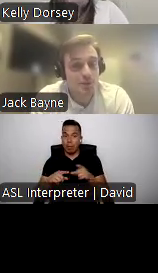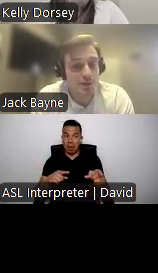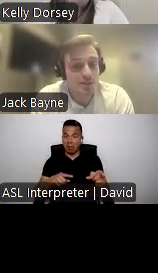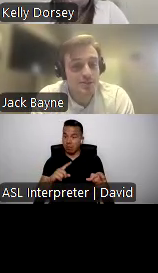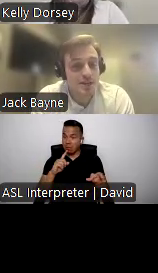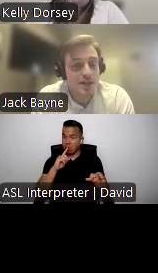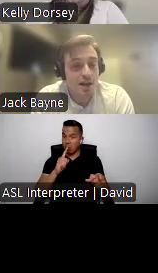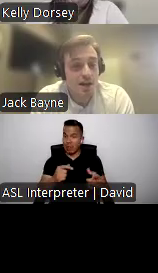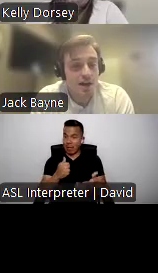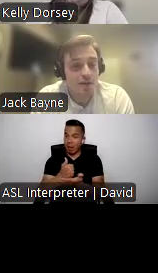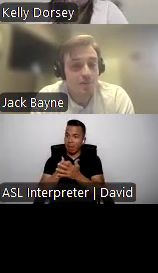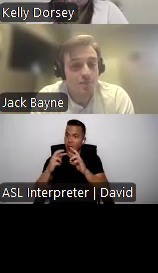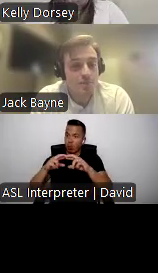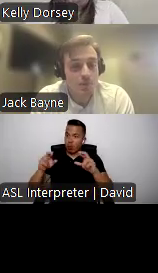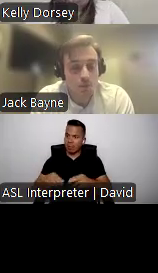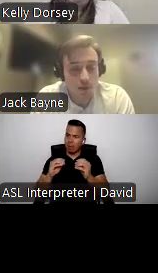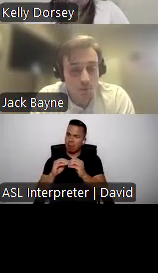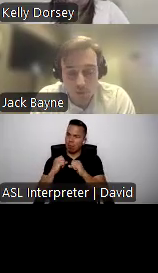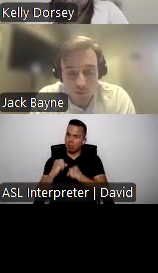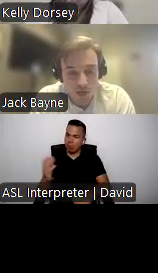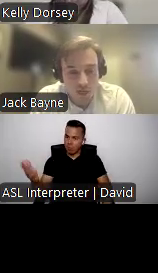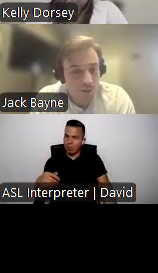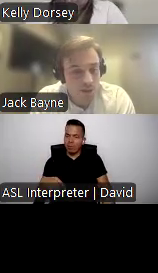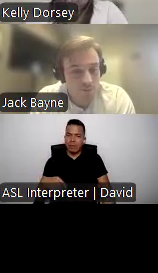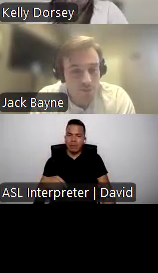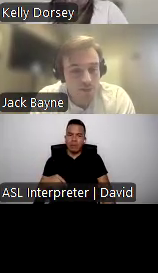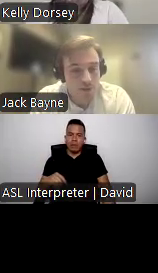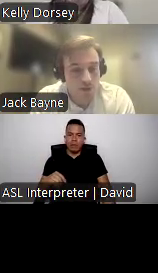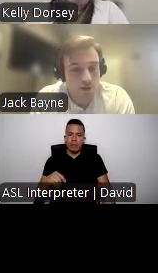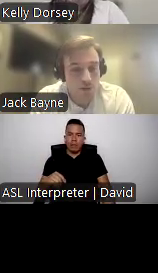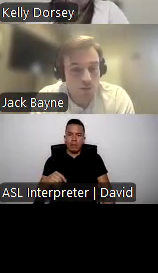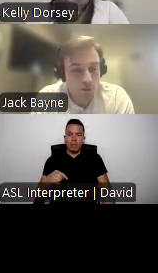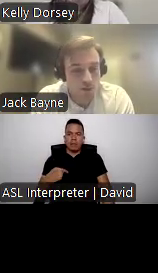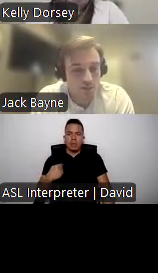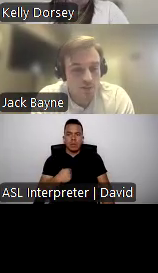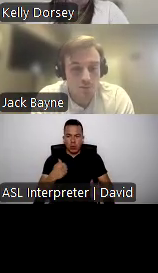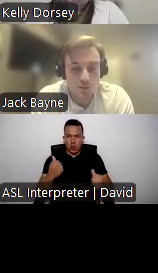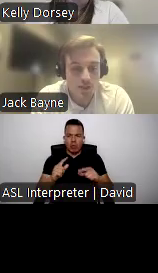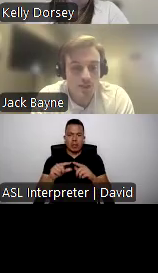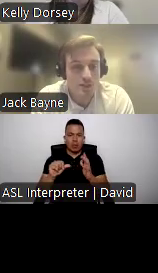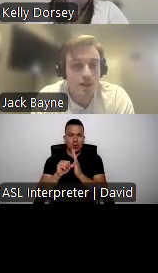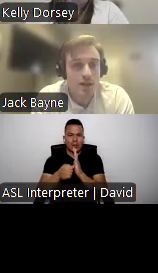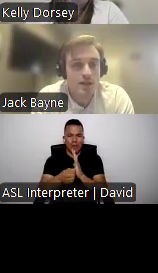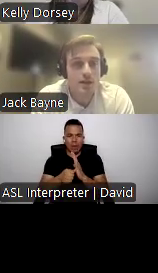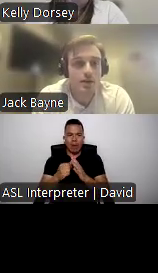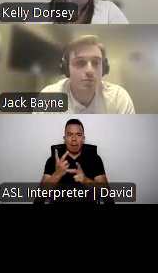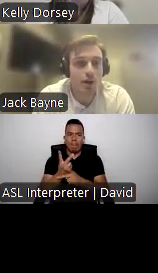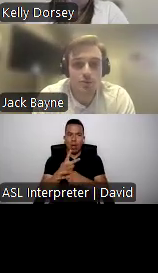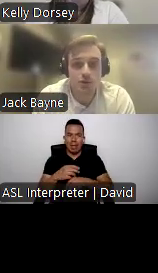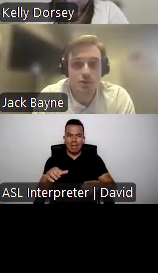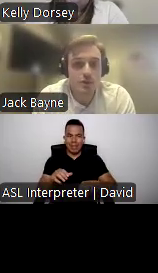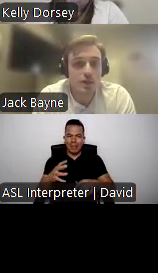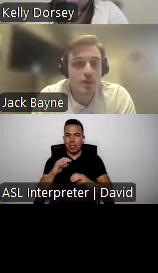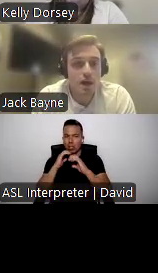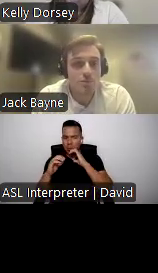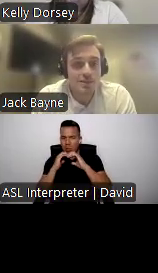experience. And we tried to put an emphasis on productivity, communication, and problem solving,